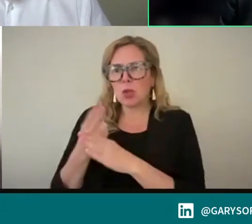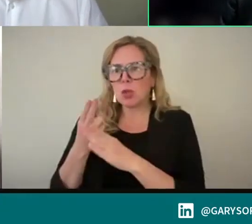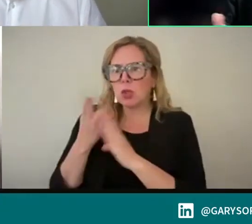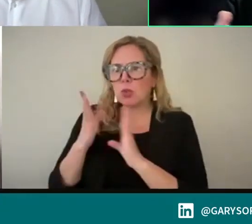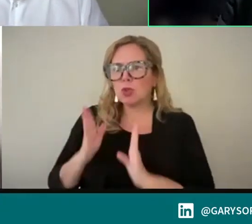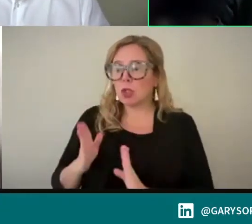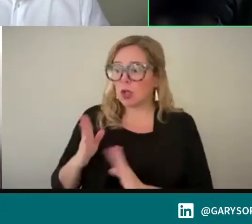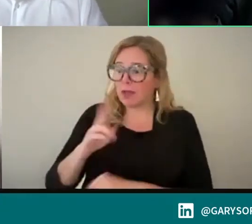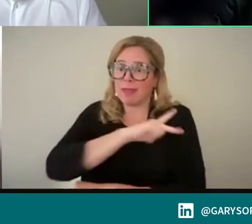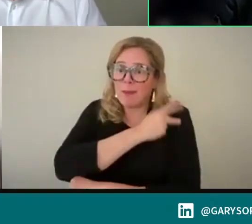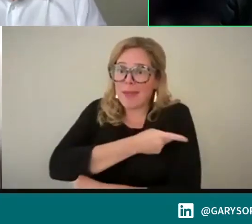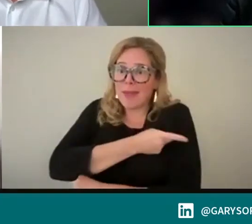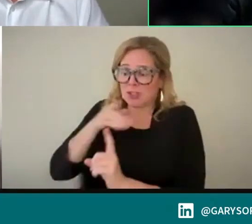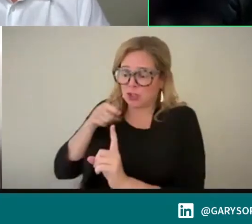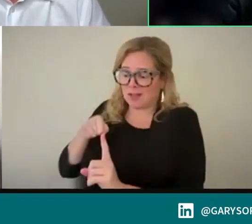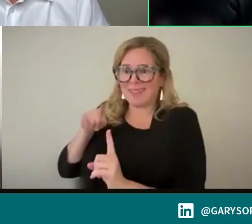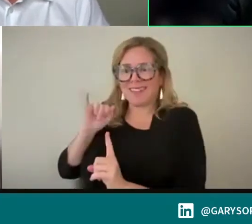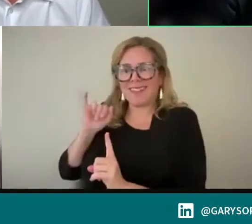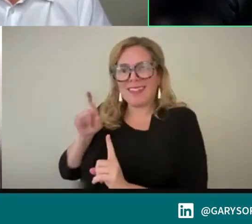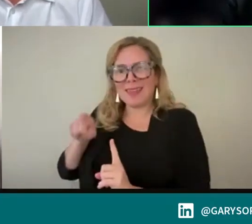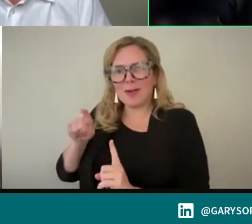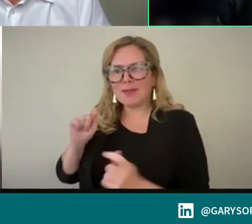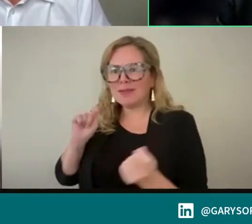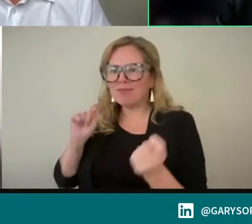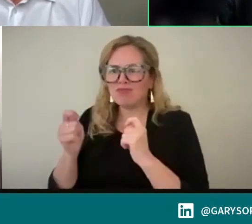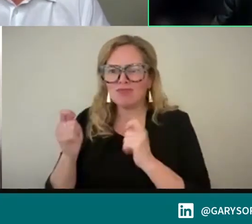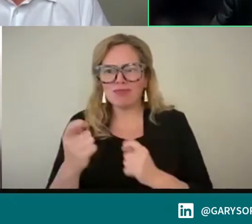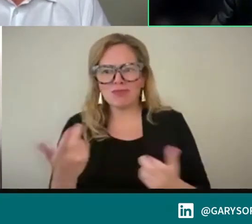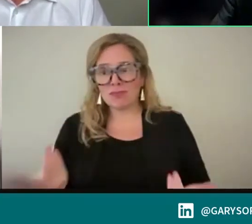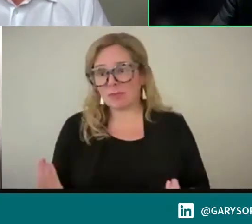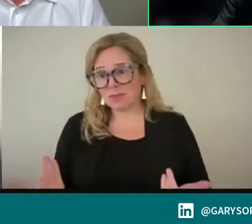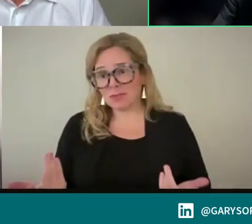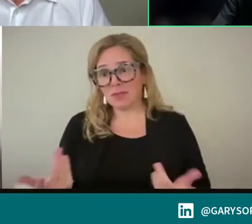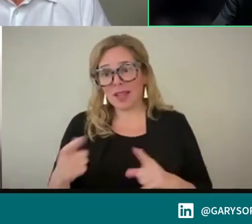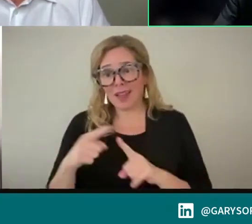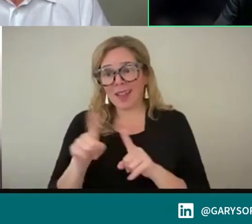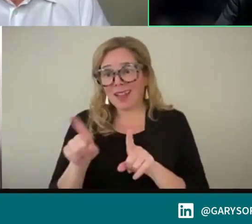as we all talked about, there's differences in legislation, all over all over the world.